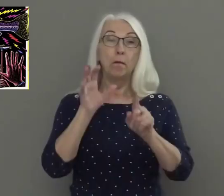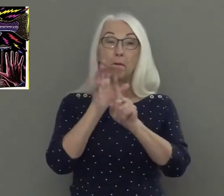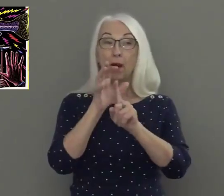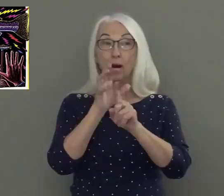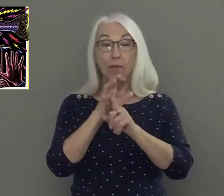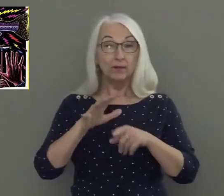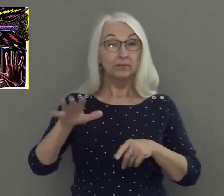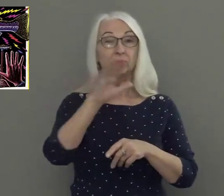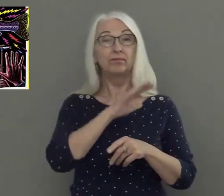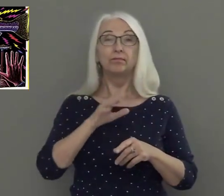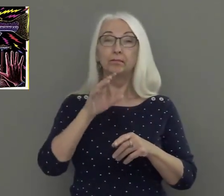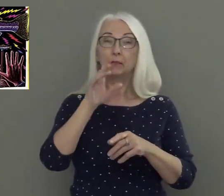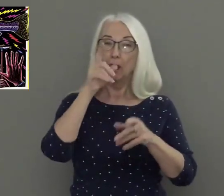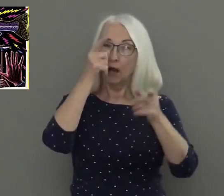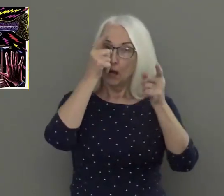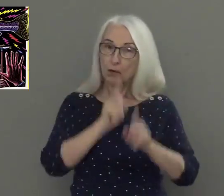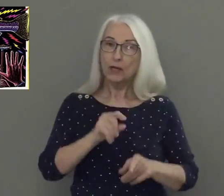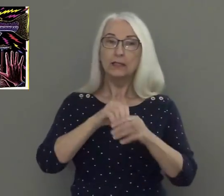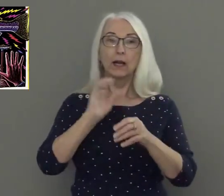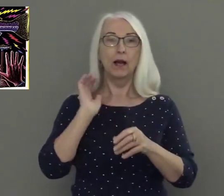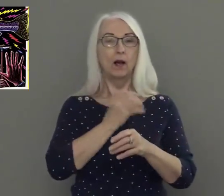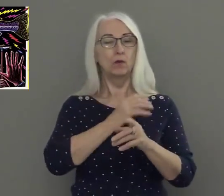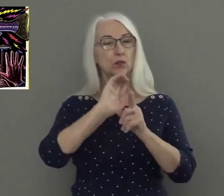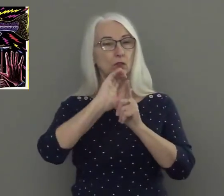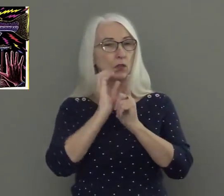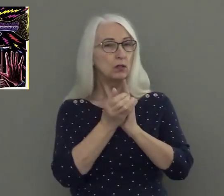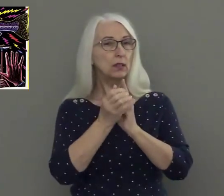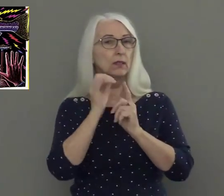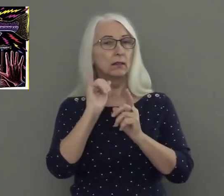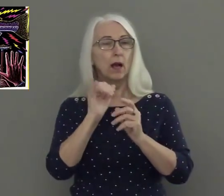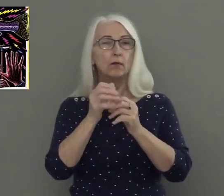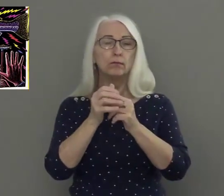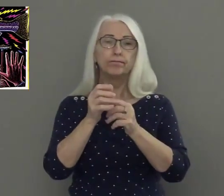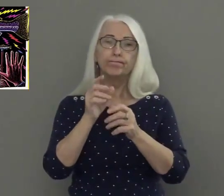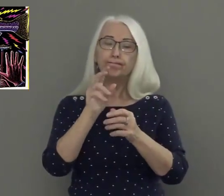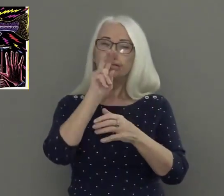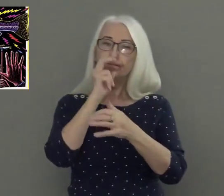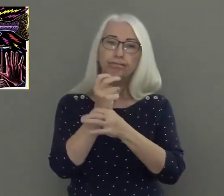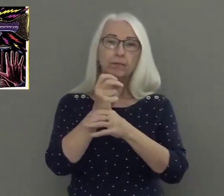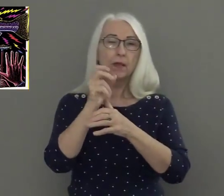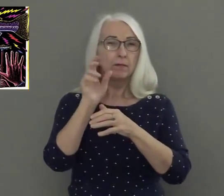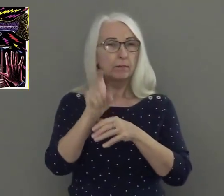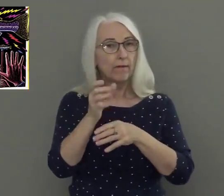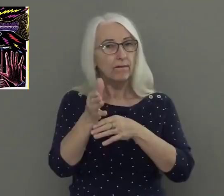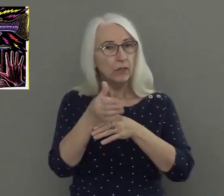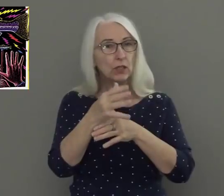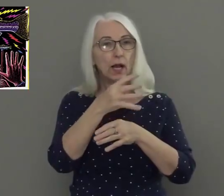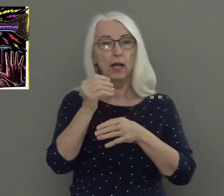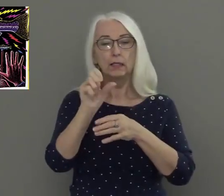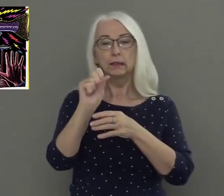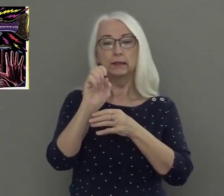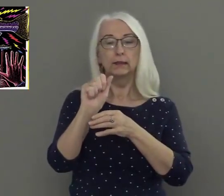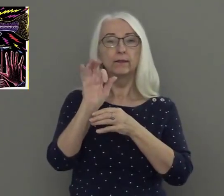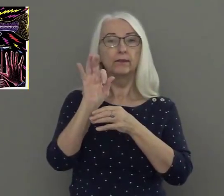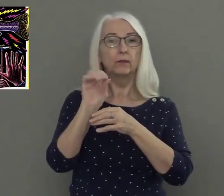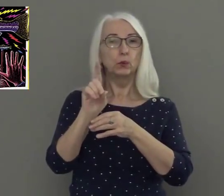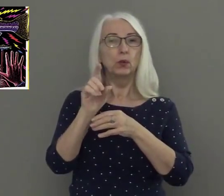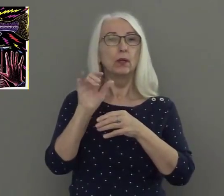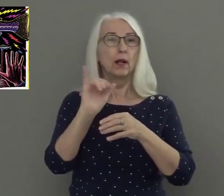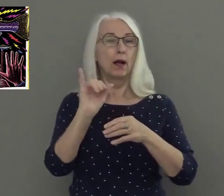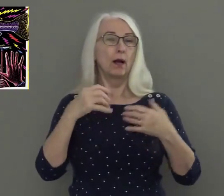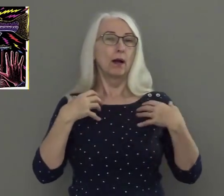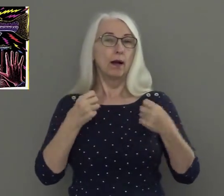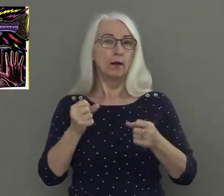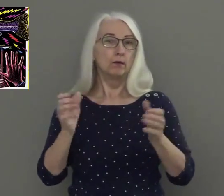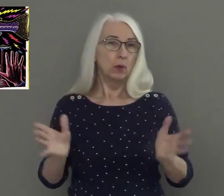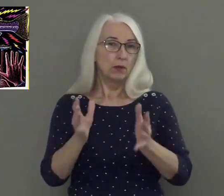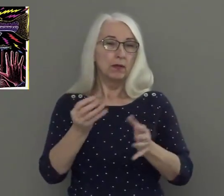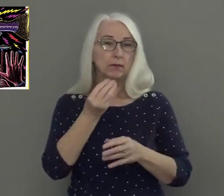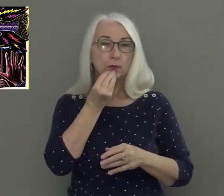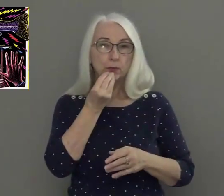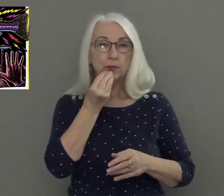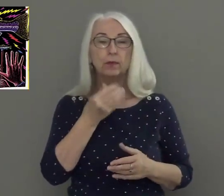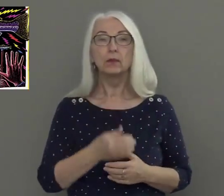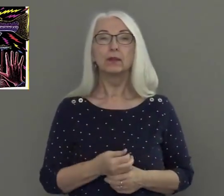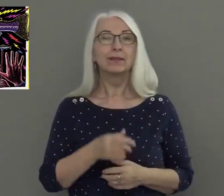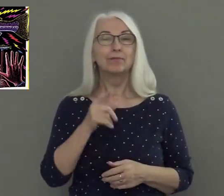Popular consensus in our culture glorifies fish and seafood as health-promoting foods.